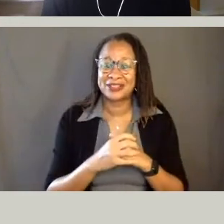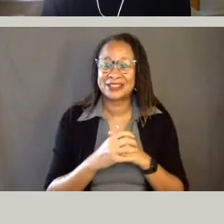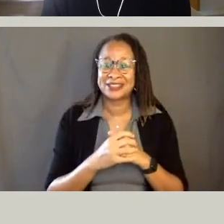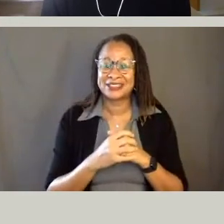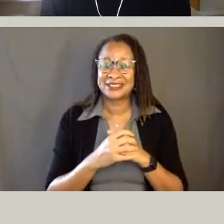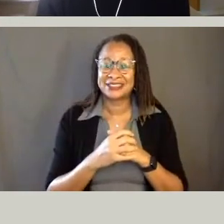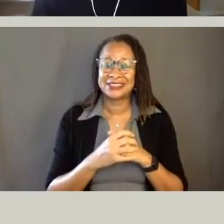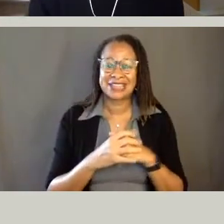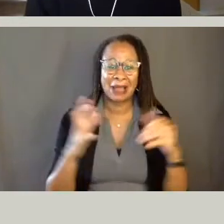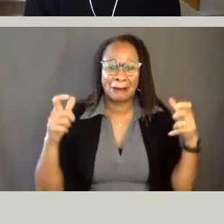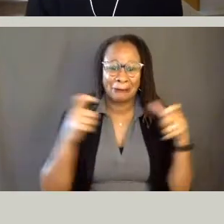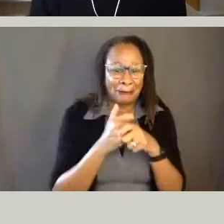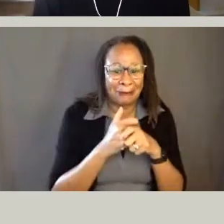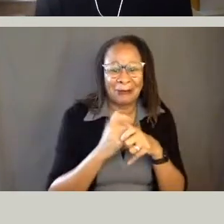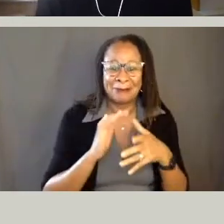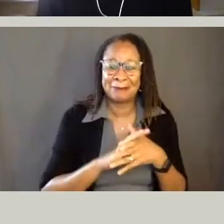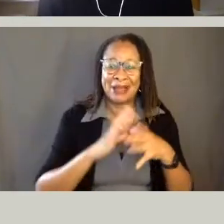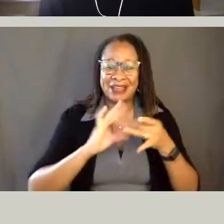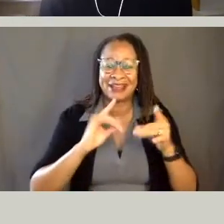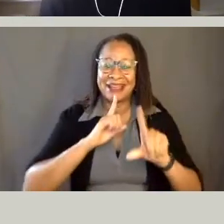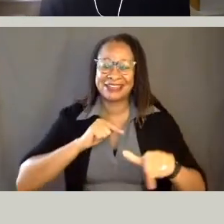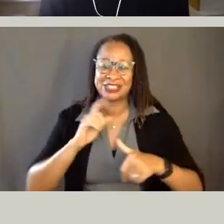I'll try to keep it really concise.